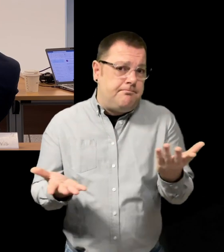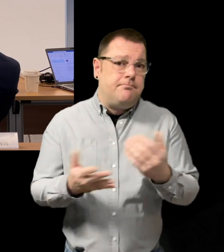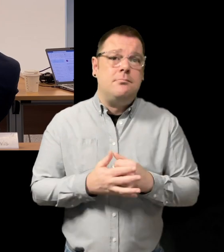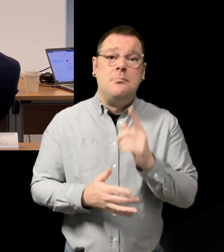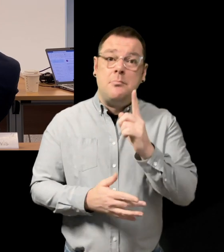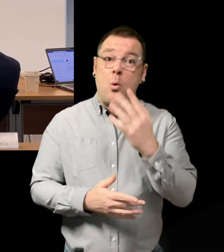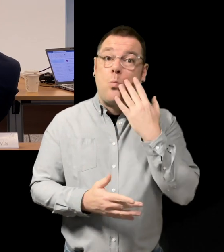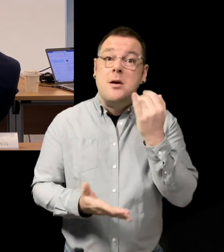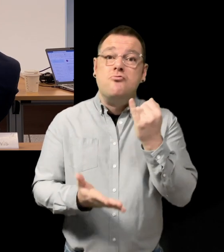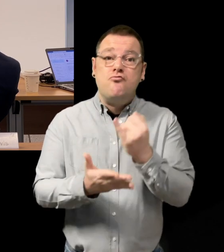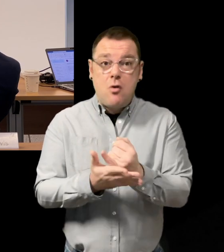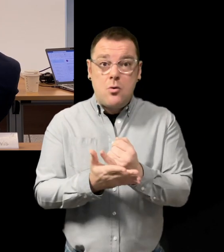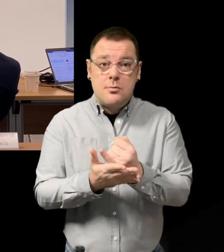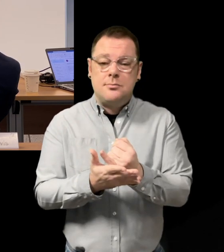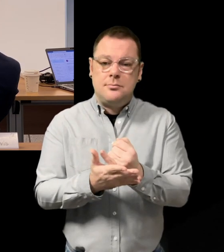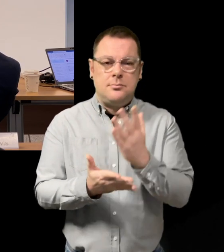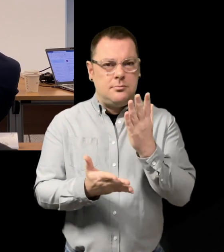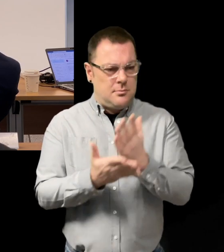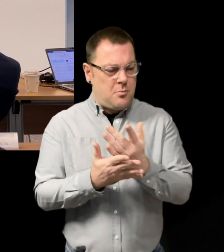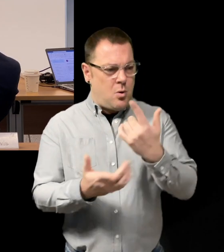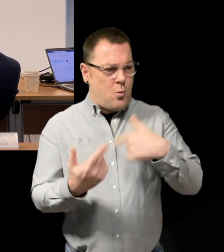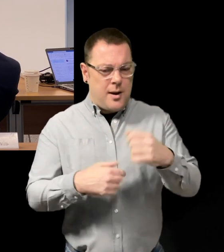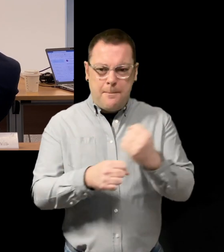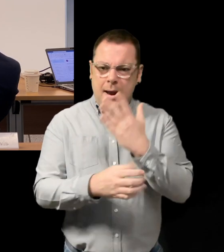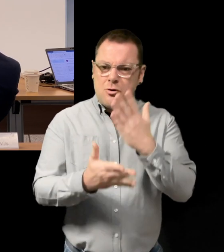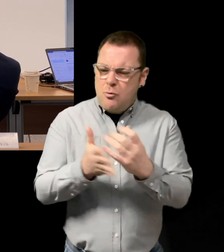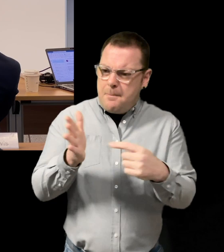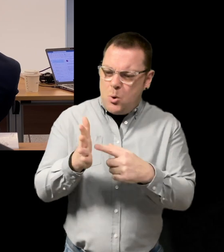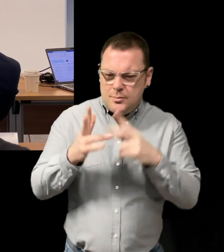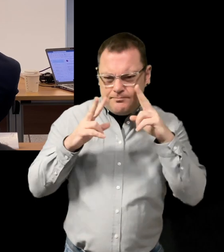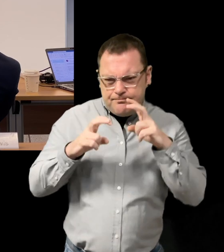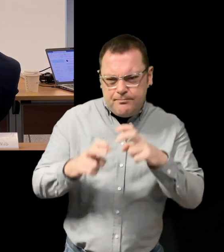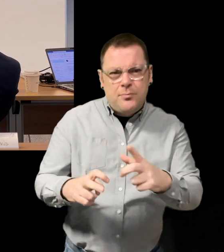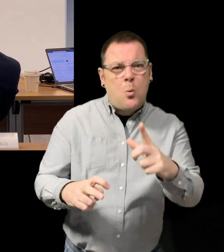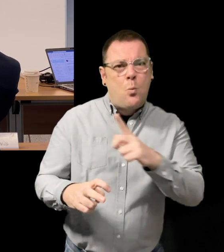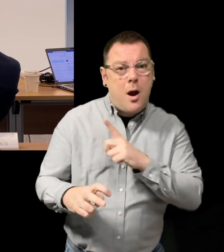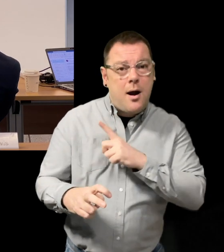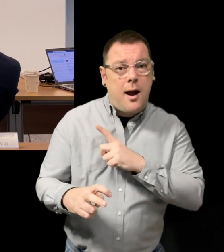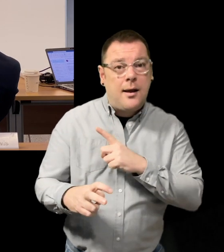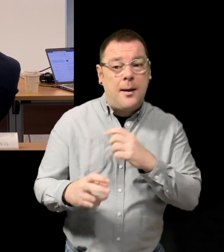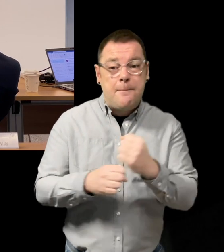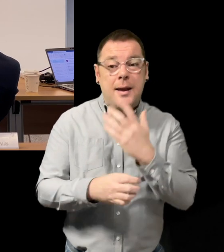but when it does, it is important to interrogate why and put the right things in place to improve.